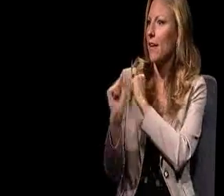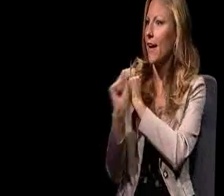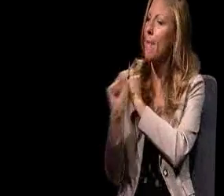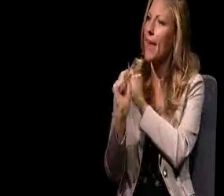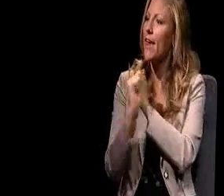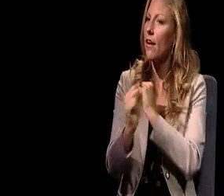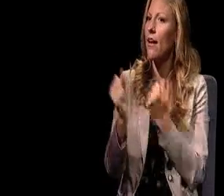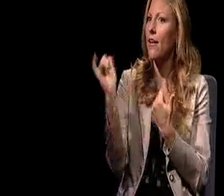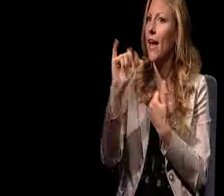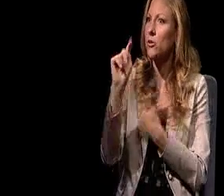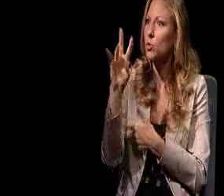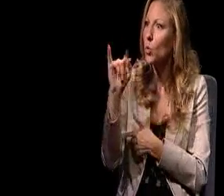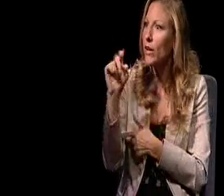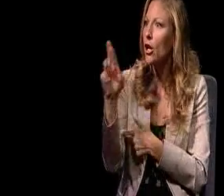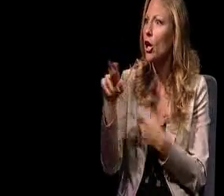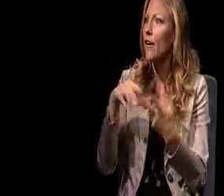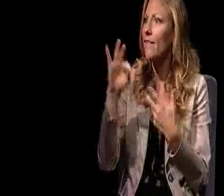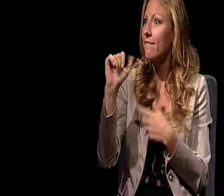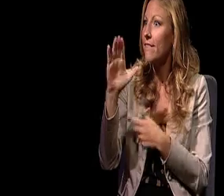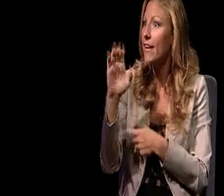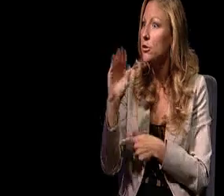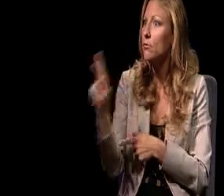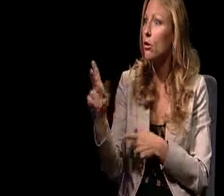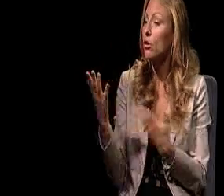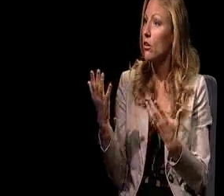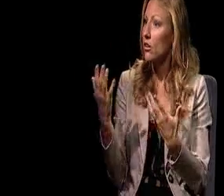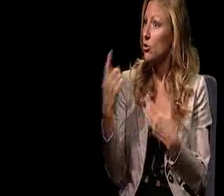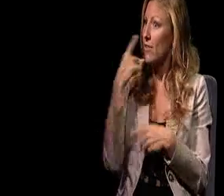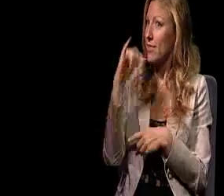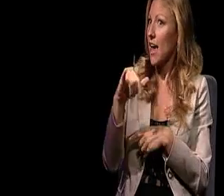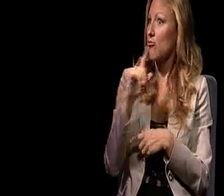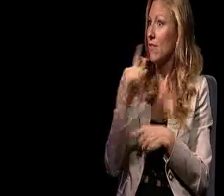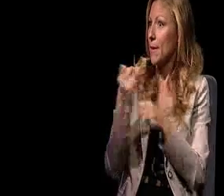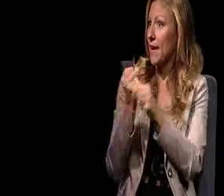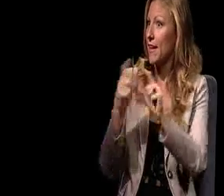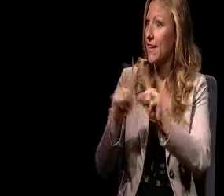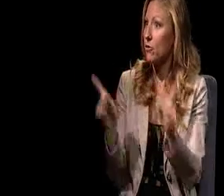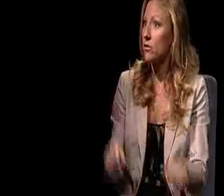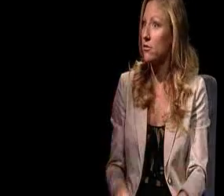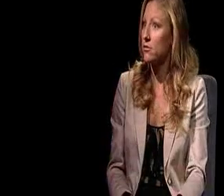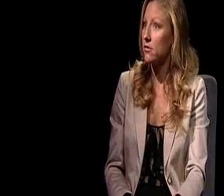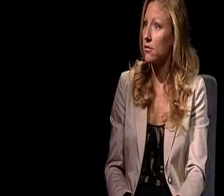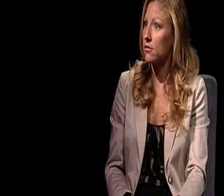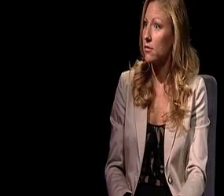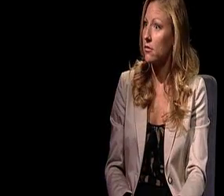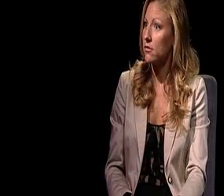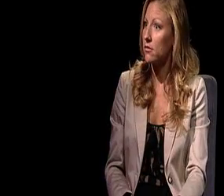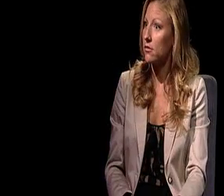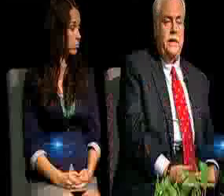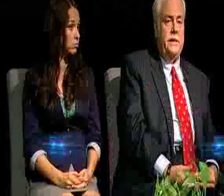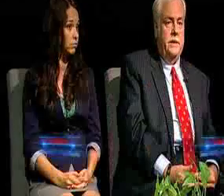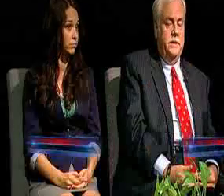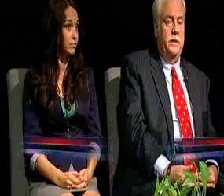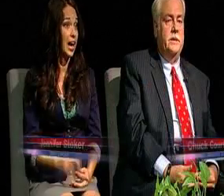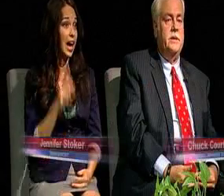for his campaign, like Twitter and Facebook, do you think that, that really makes a difference? I think it does.